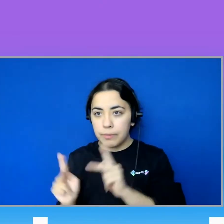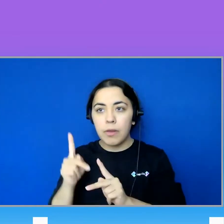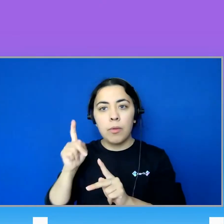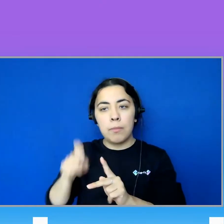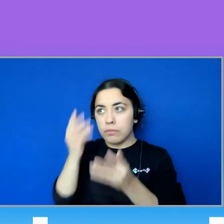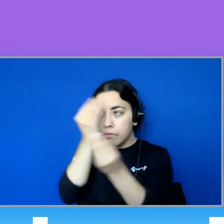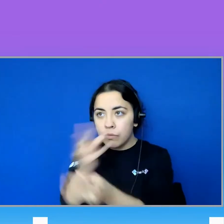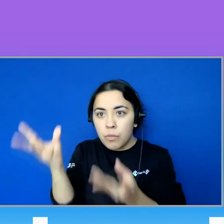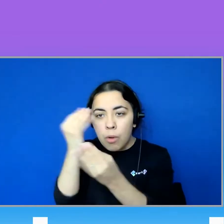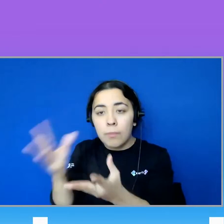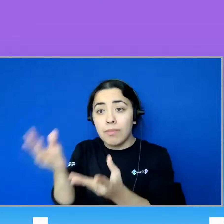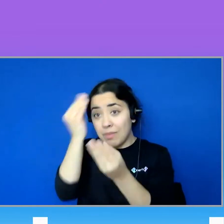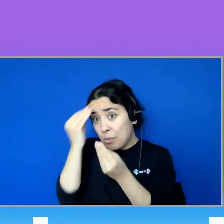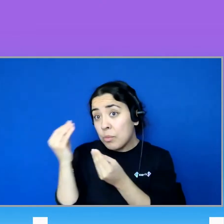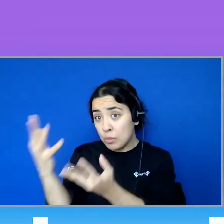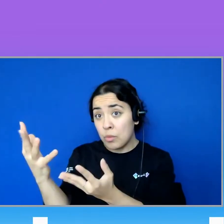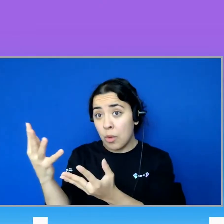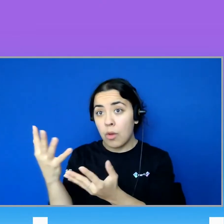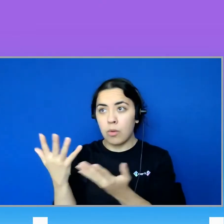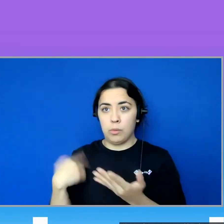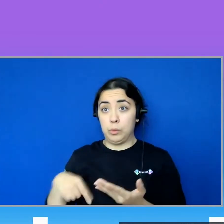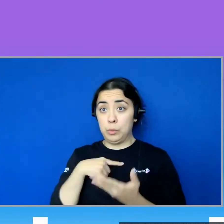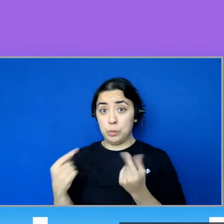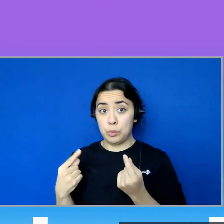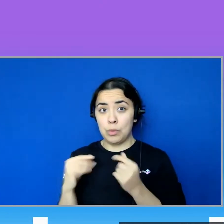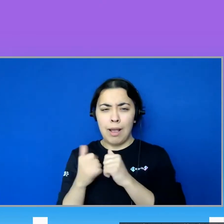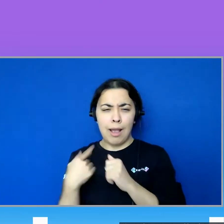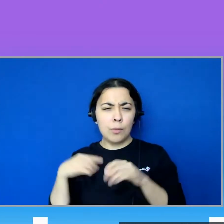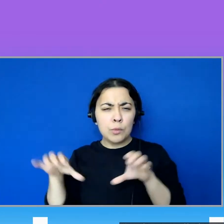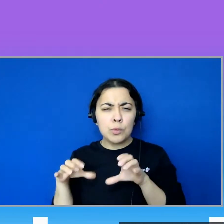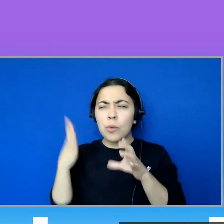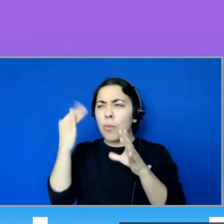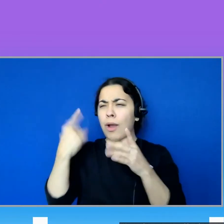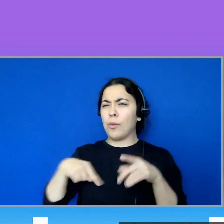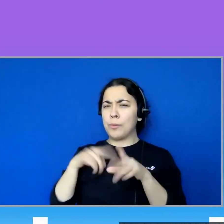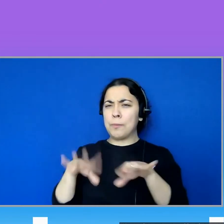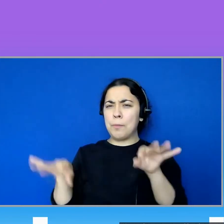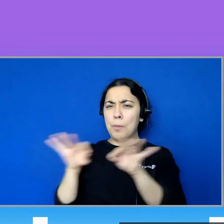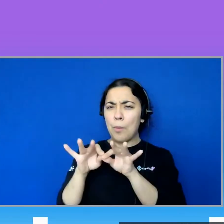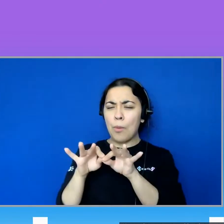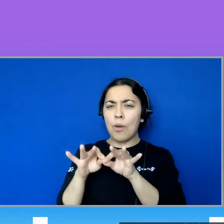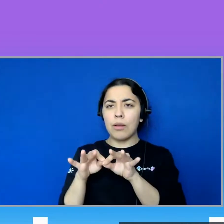people, let people know what we're doing, how we're doing it,